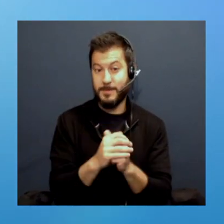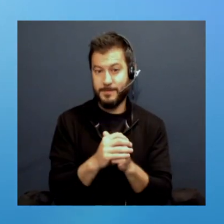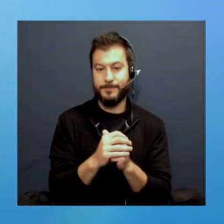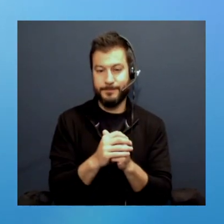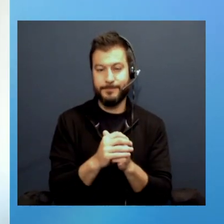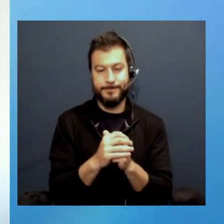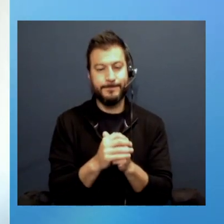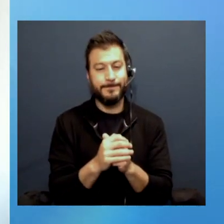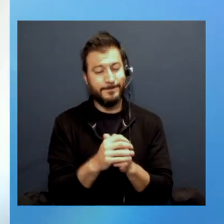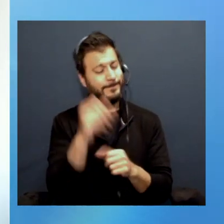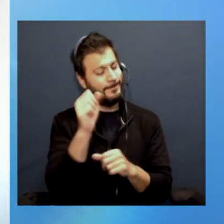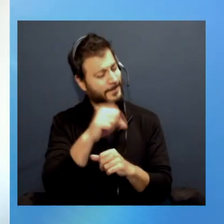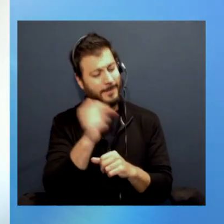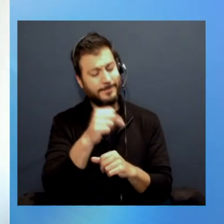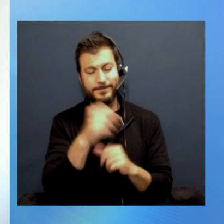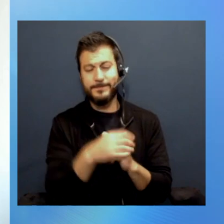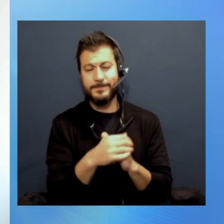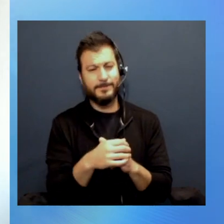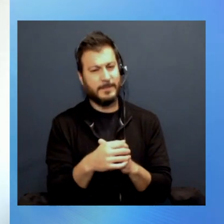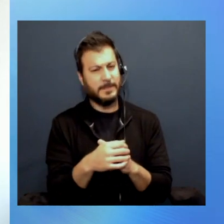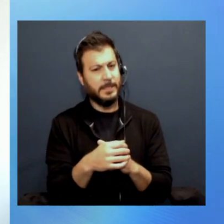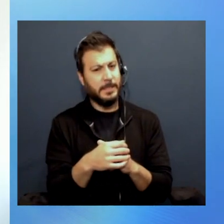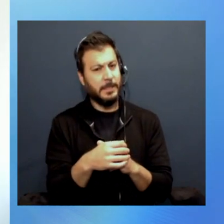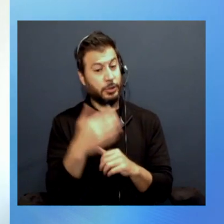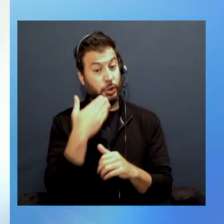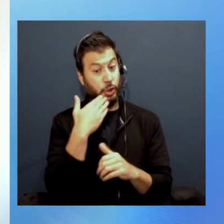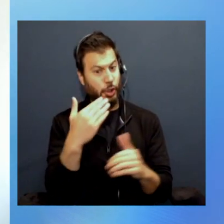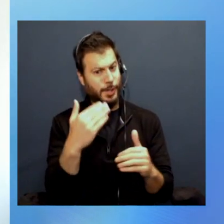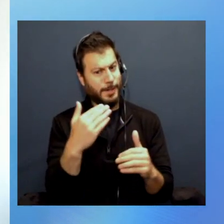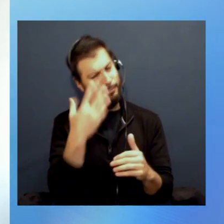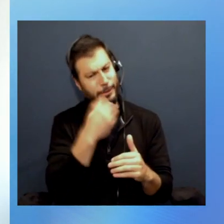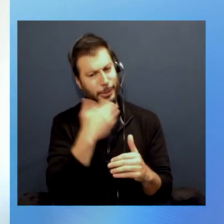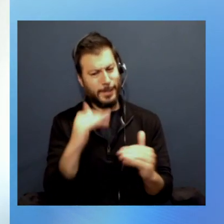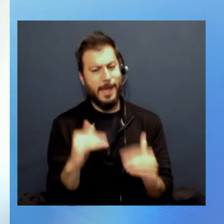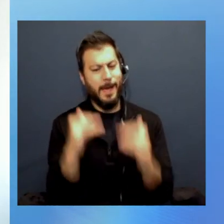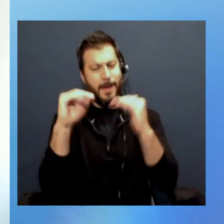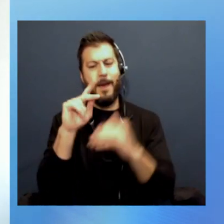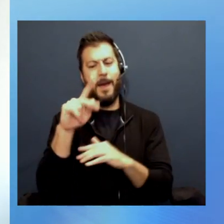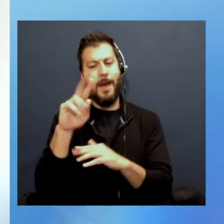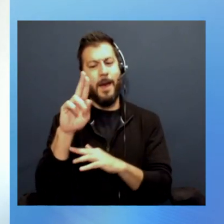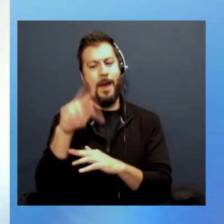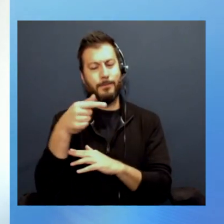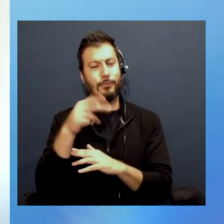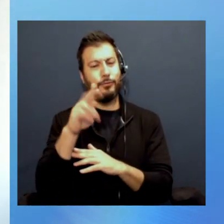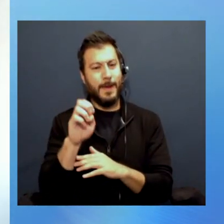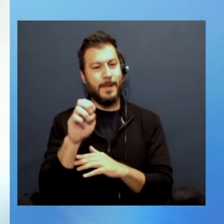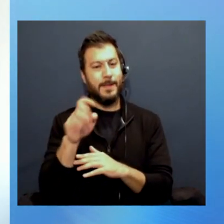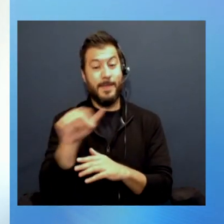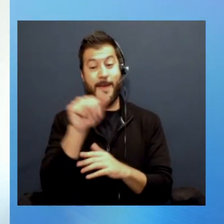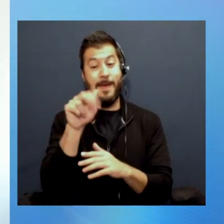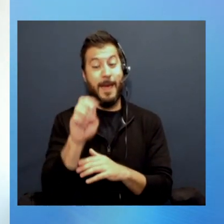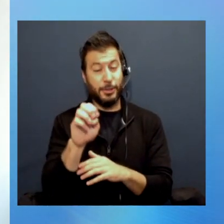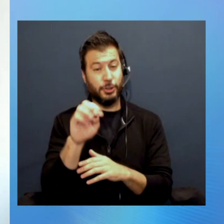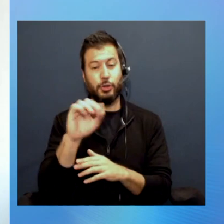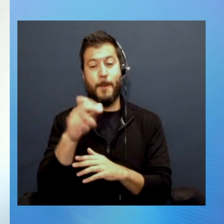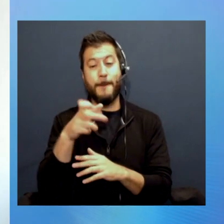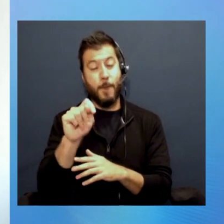we've been talking about? Yeah, it's a decent upgrade as the Azure Marketplace version has